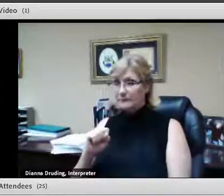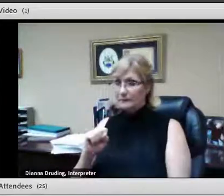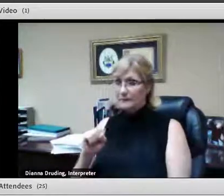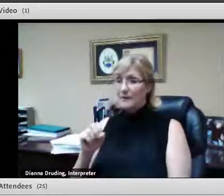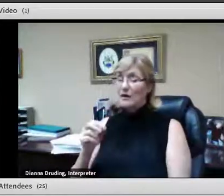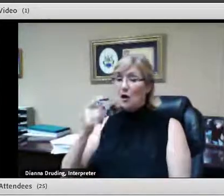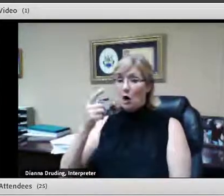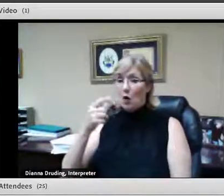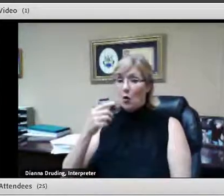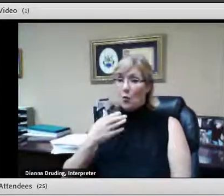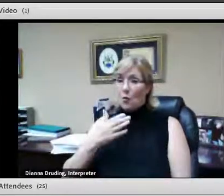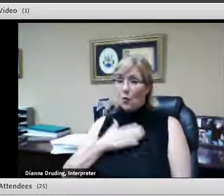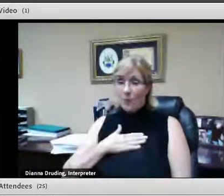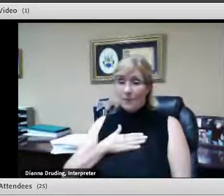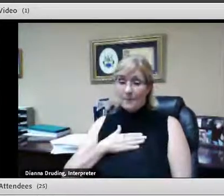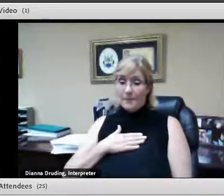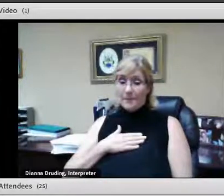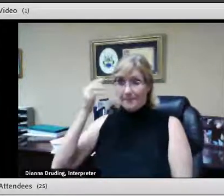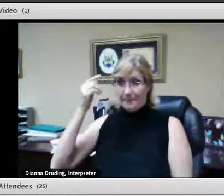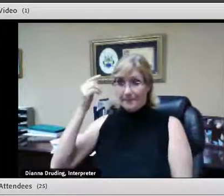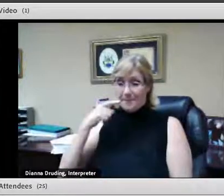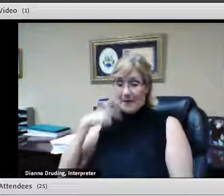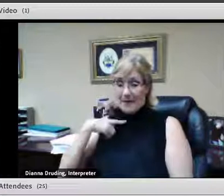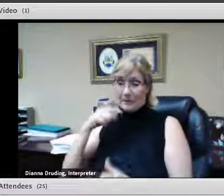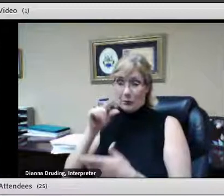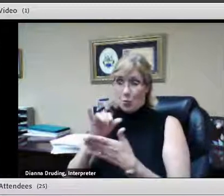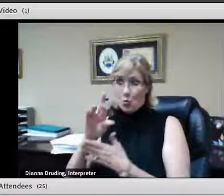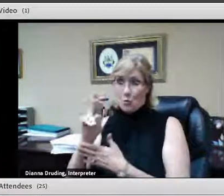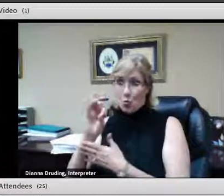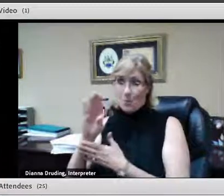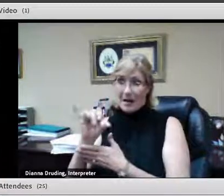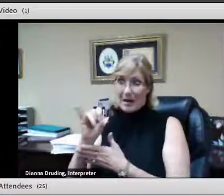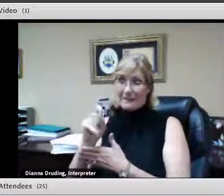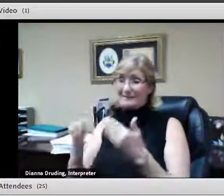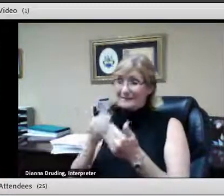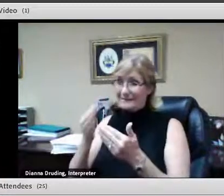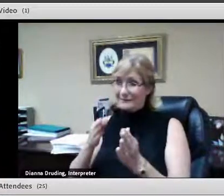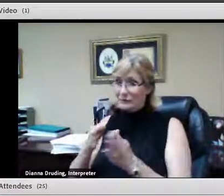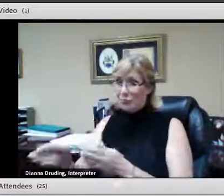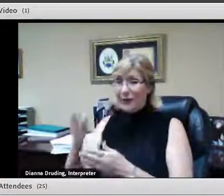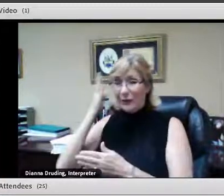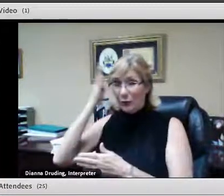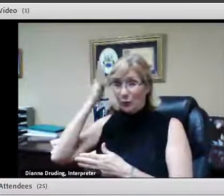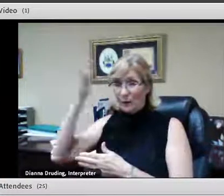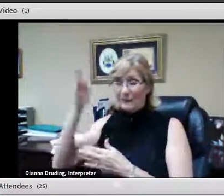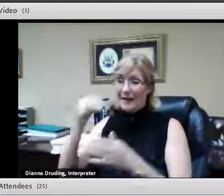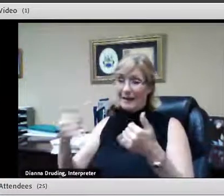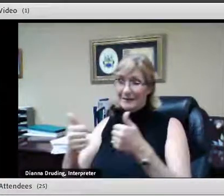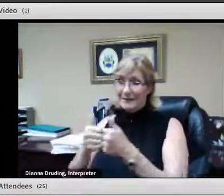one of the easiest ways to create games. We've done hundreds and hundreds of different games